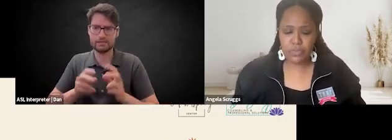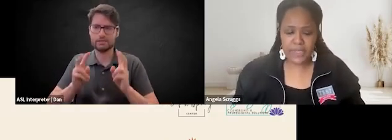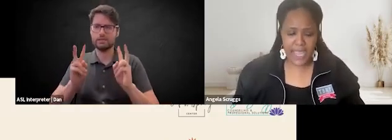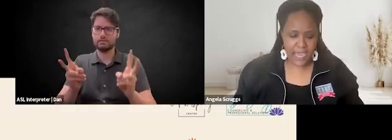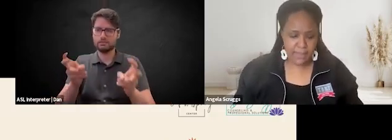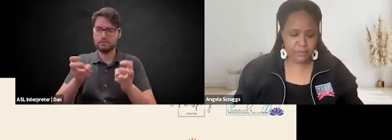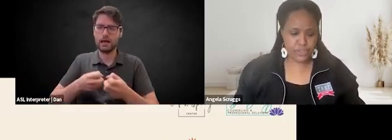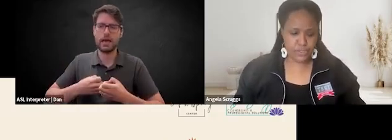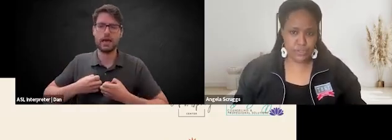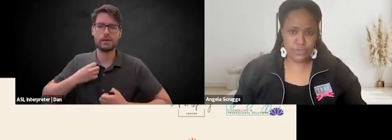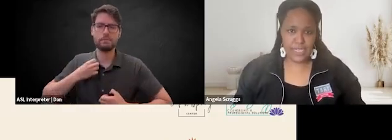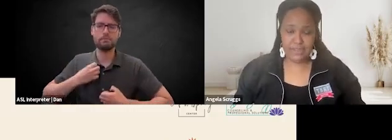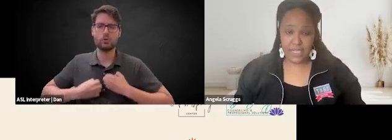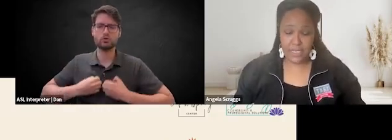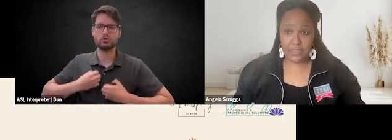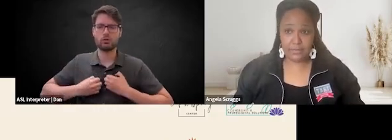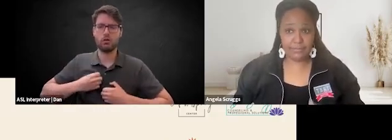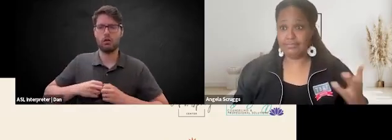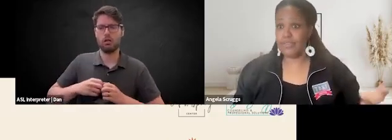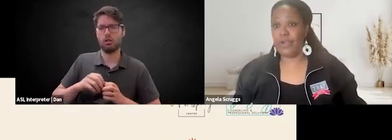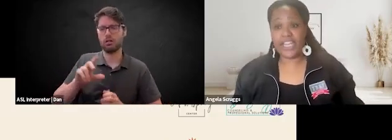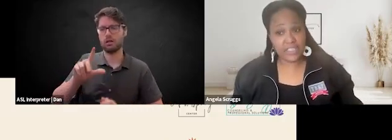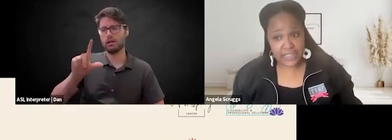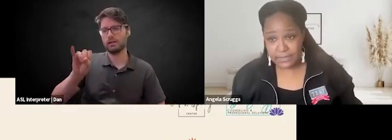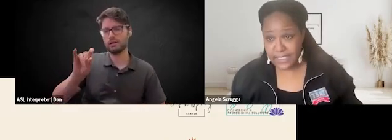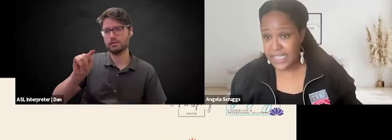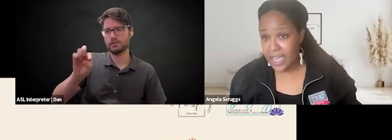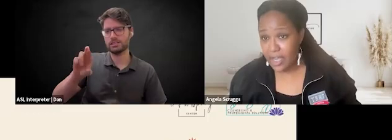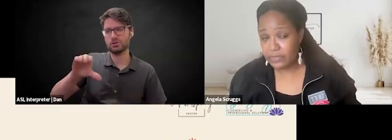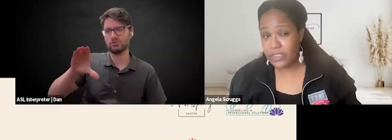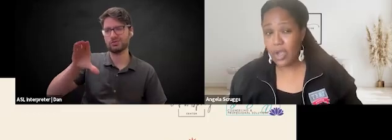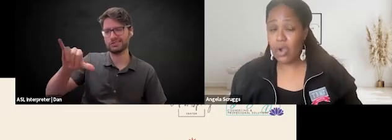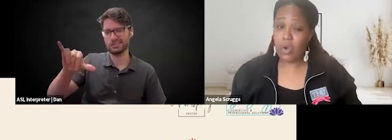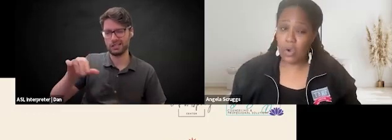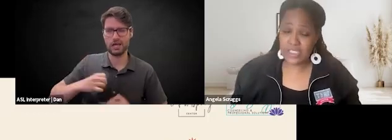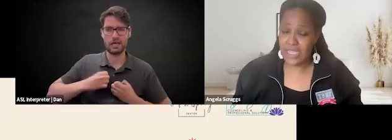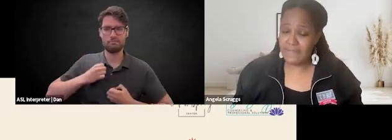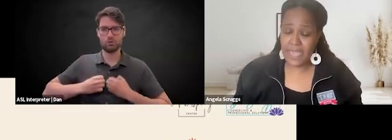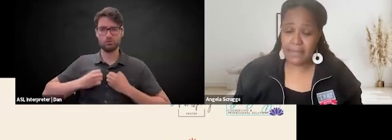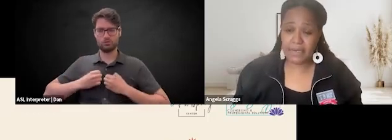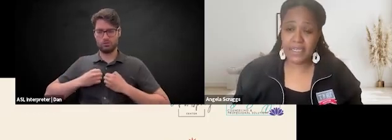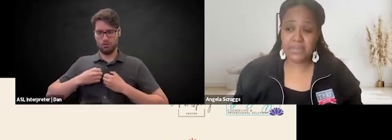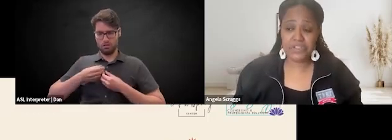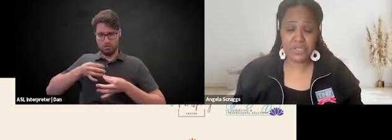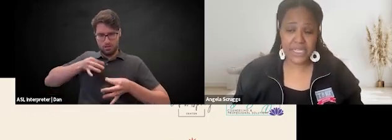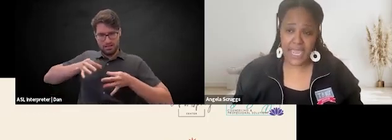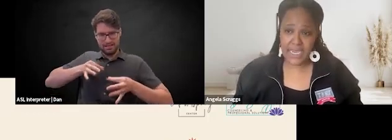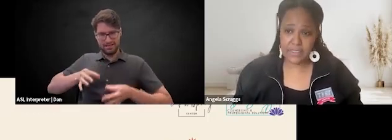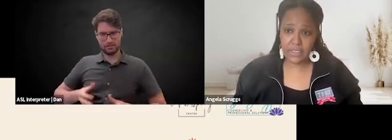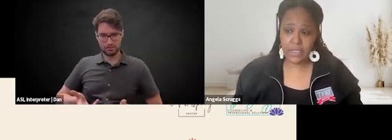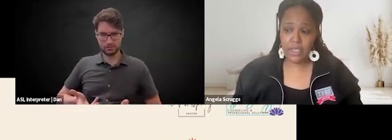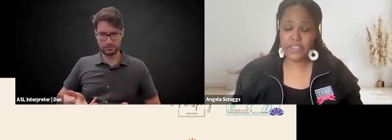to be able to even regulate themselves or to even be able to communicate